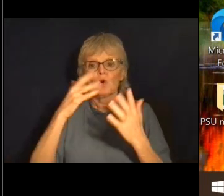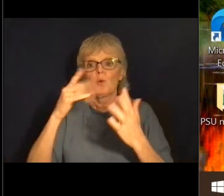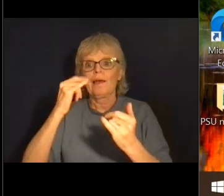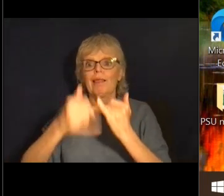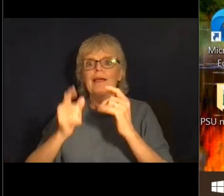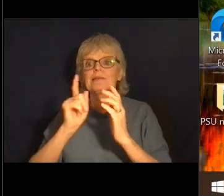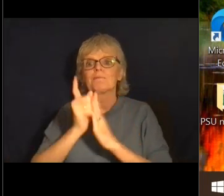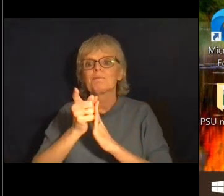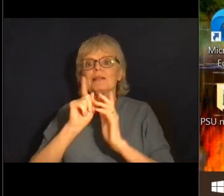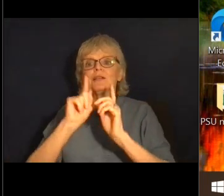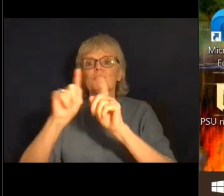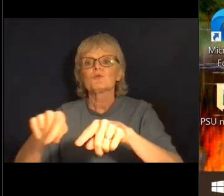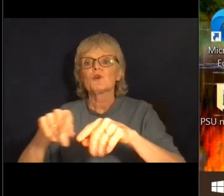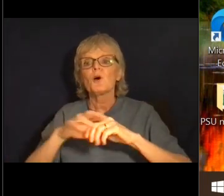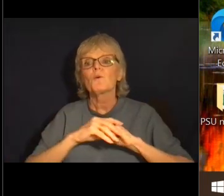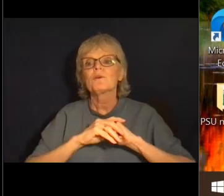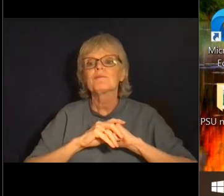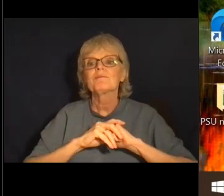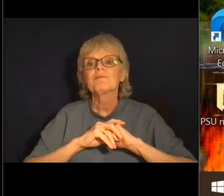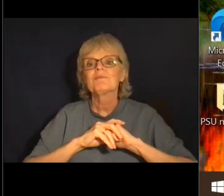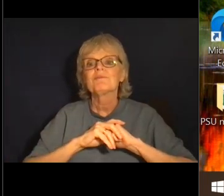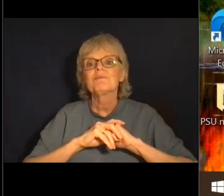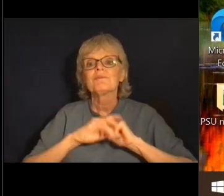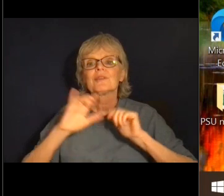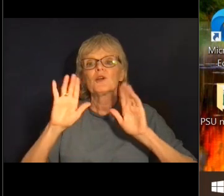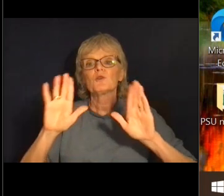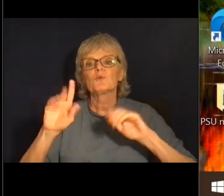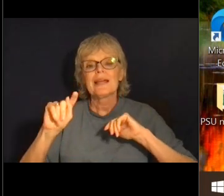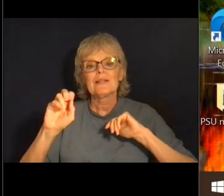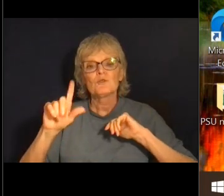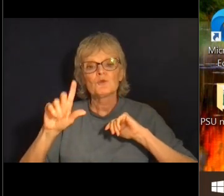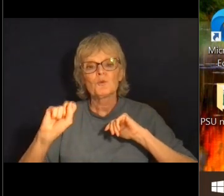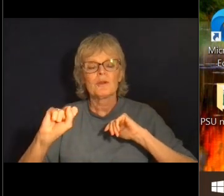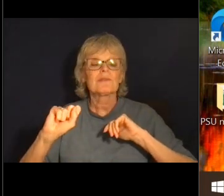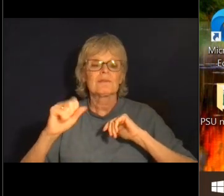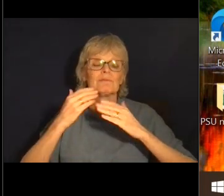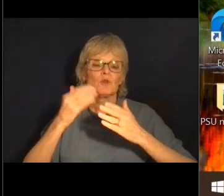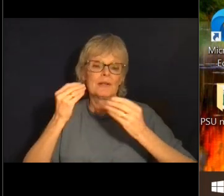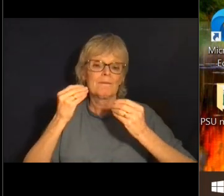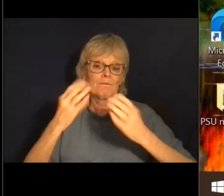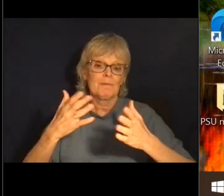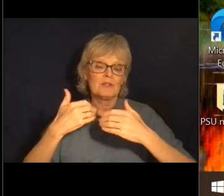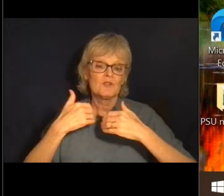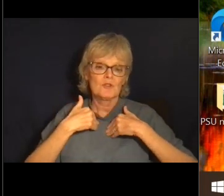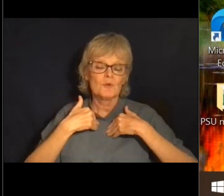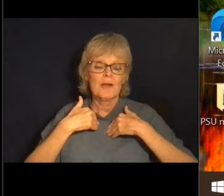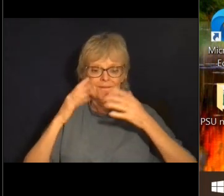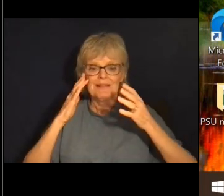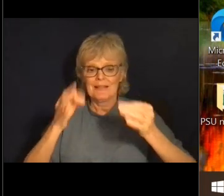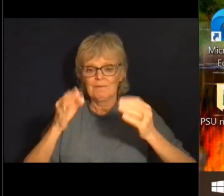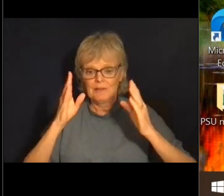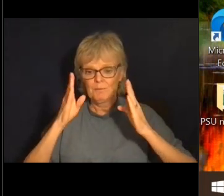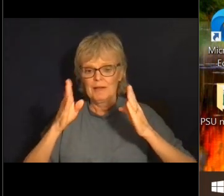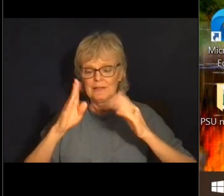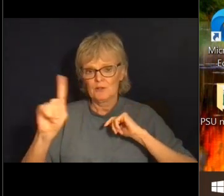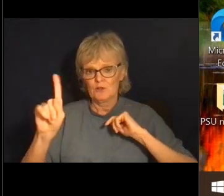That sort of thing. These are great tools and great pieces of information to have. So yeah, definitely pay attention to where those shelters are.